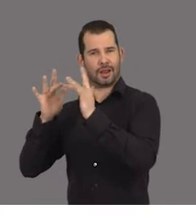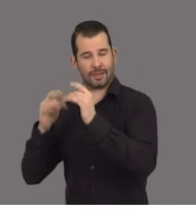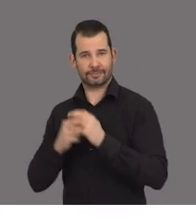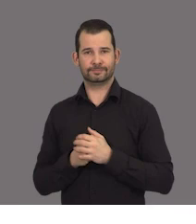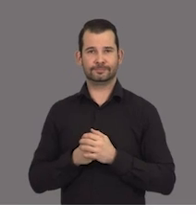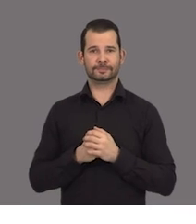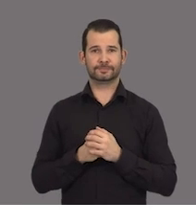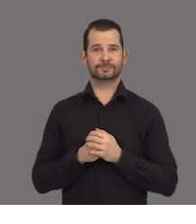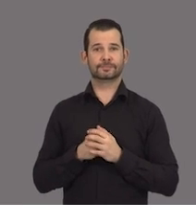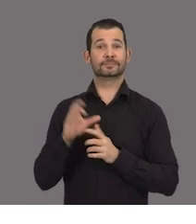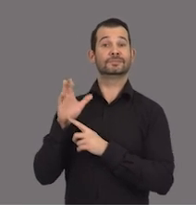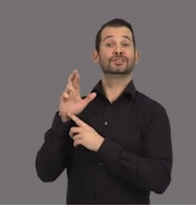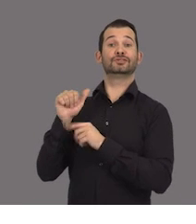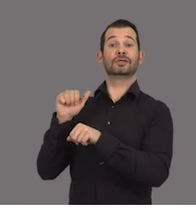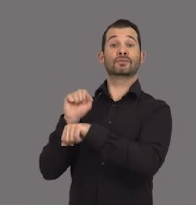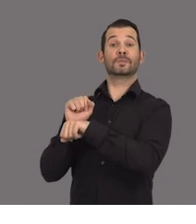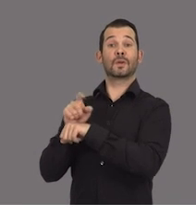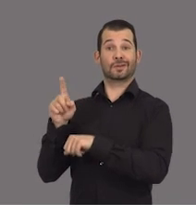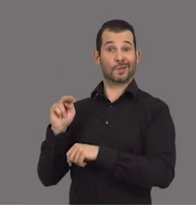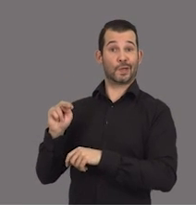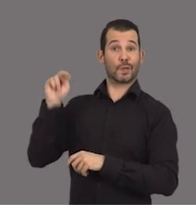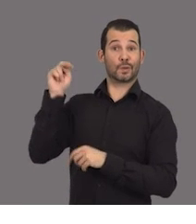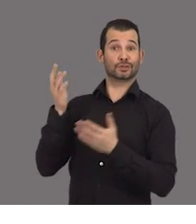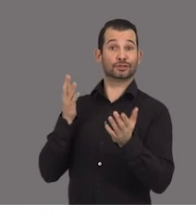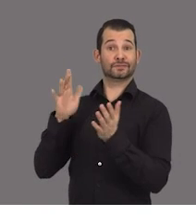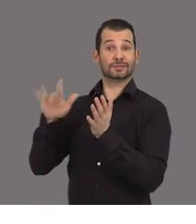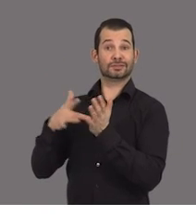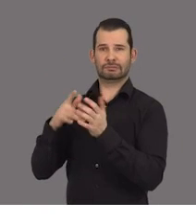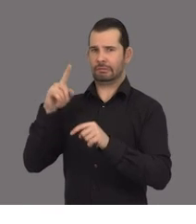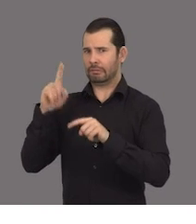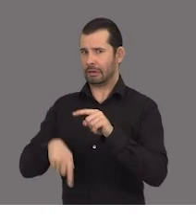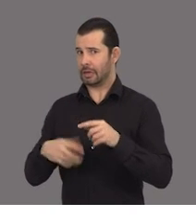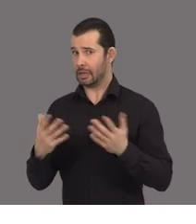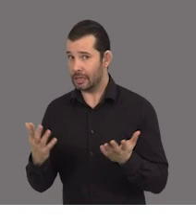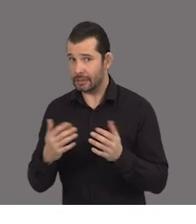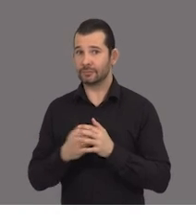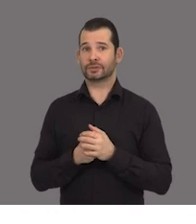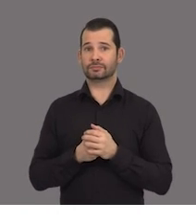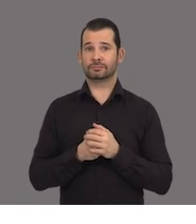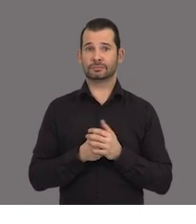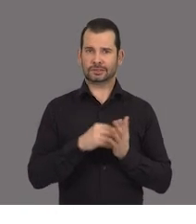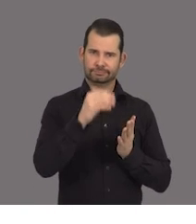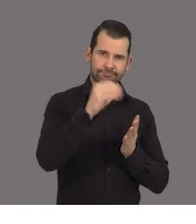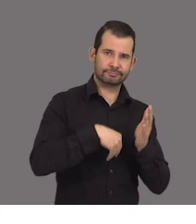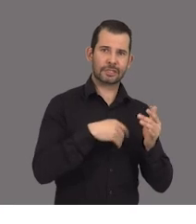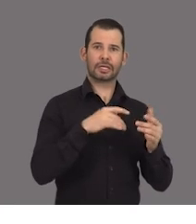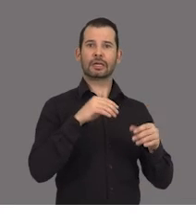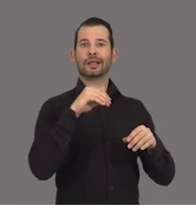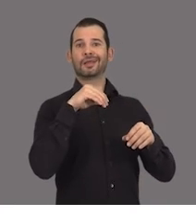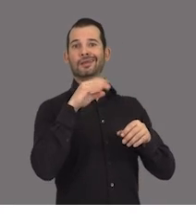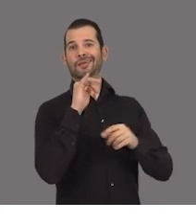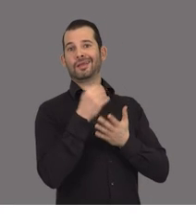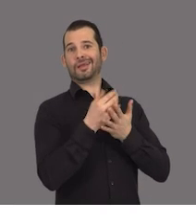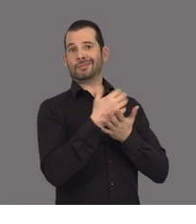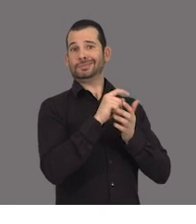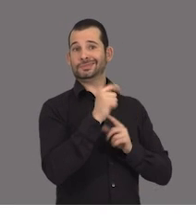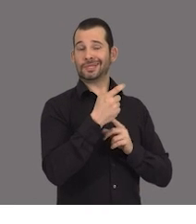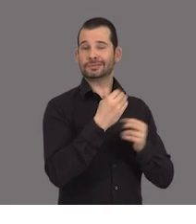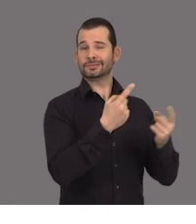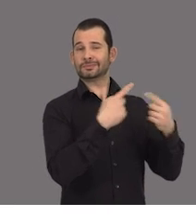CRA employees at the Northern Service Centres cannot: complete income tax and benefit returns and forms;